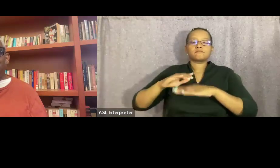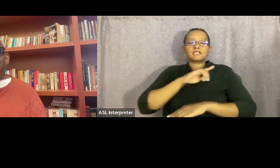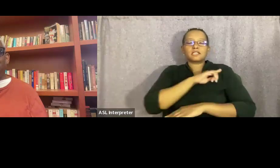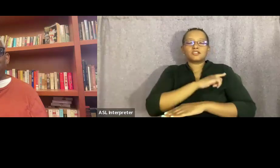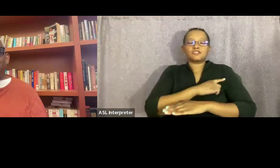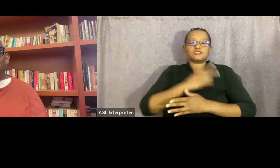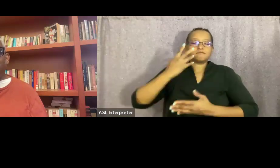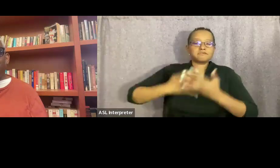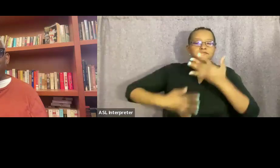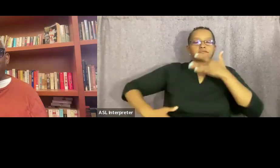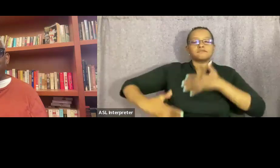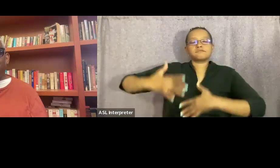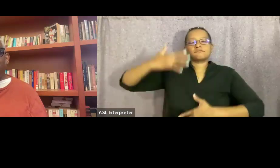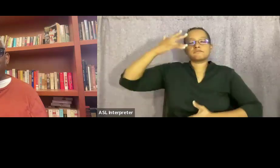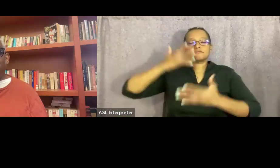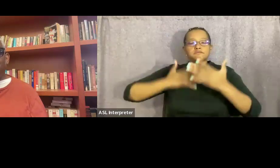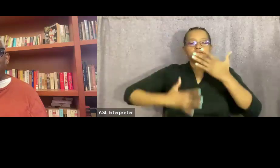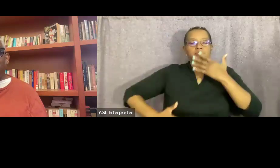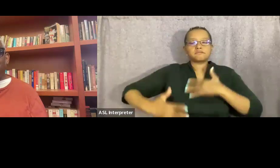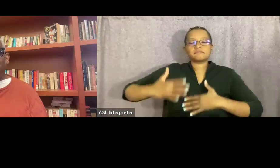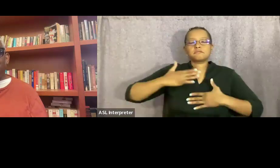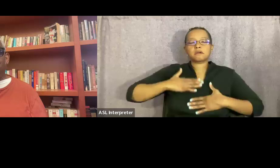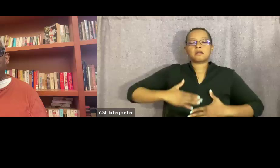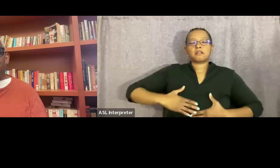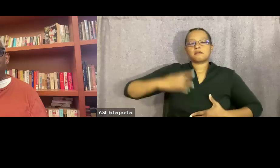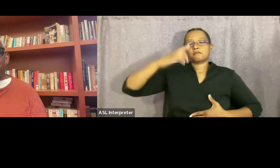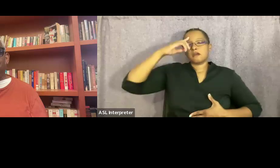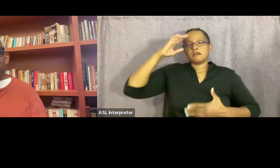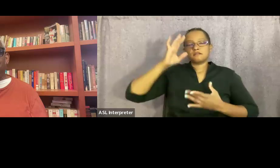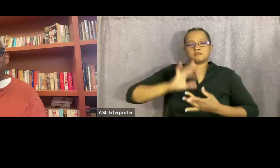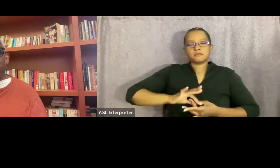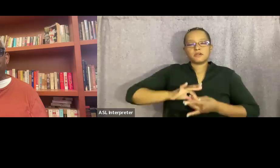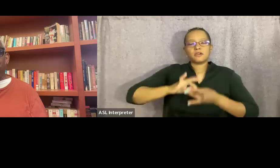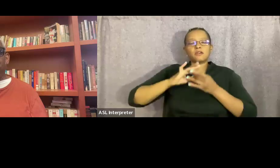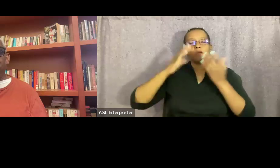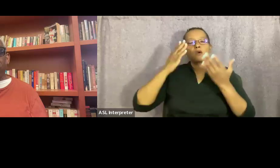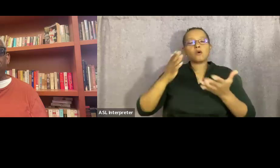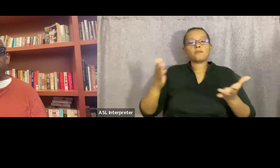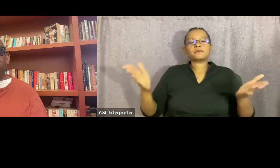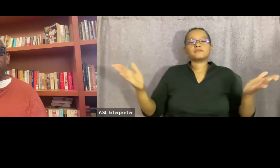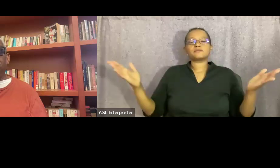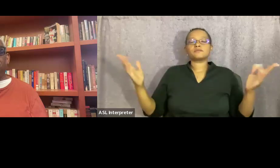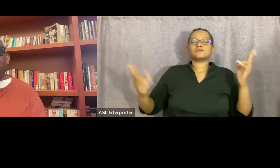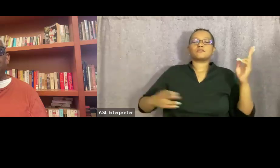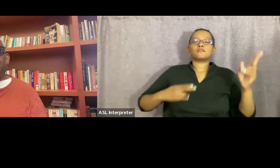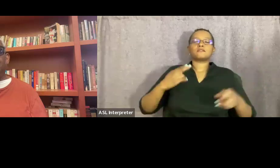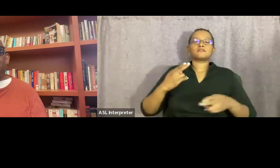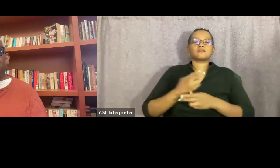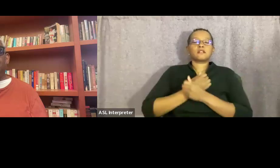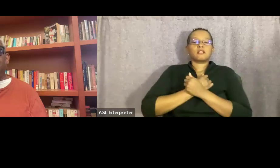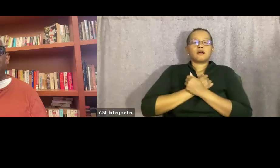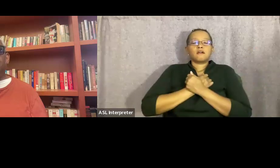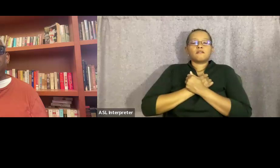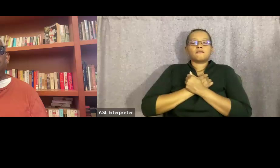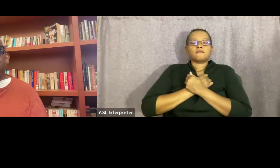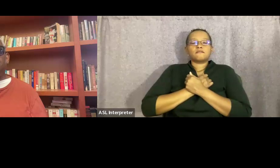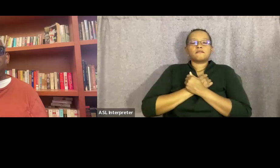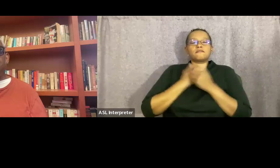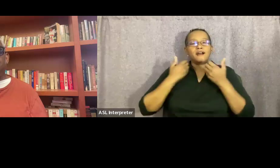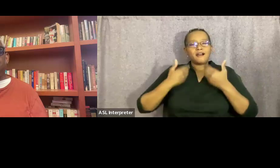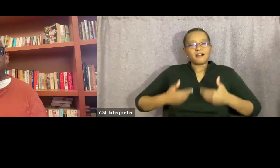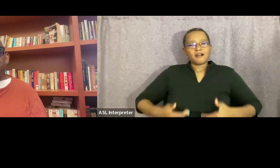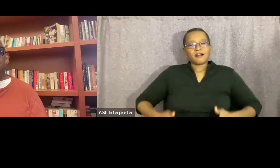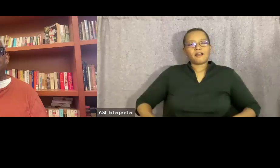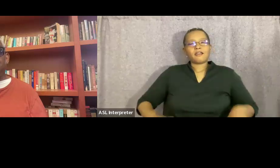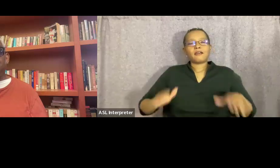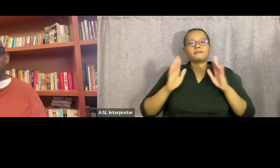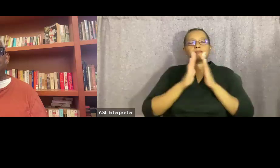and it will leave you open to the wonders of love that the universe is giving. I am peace.